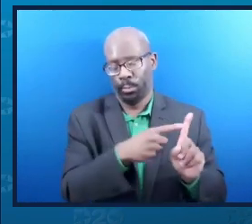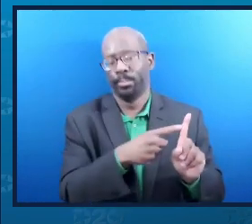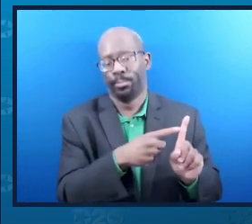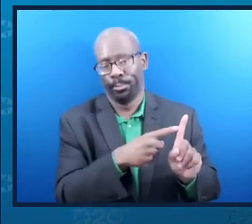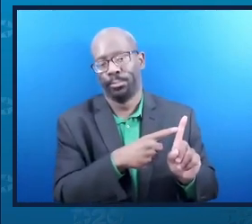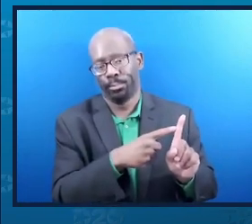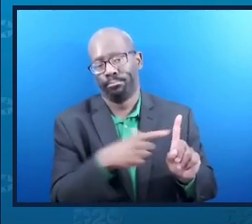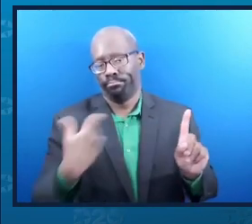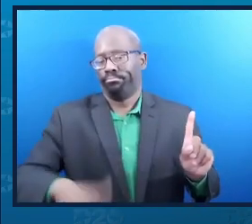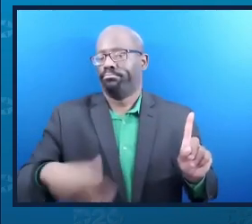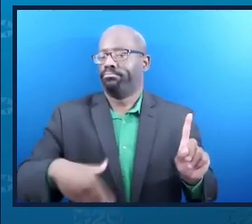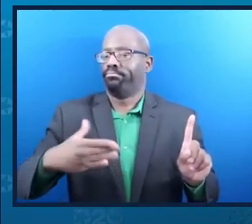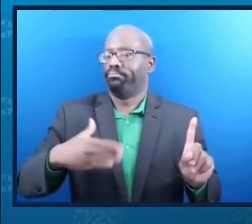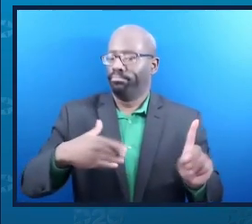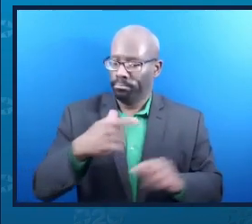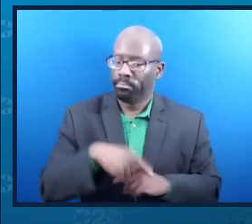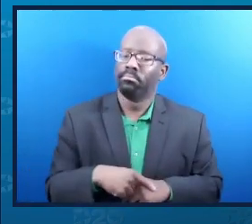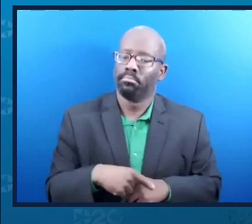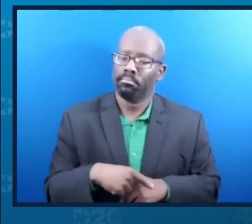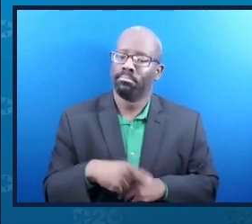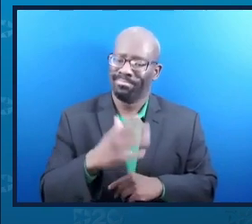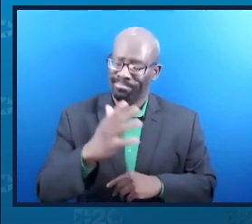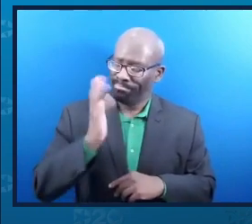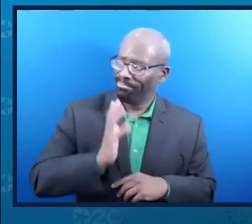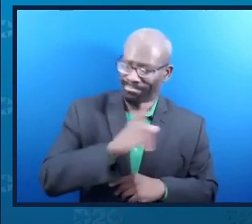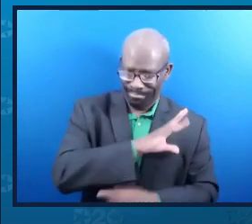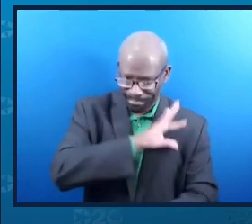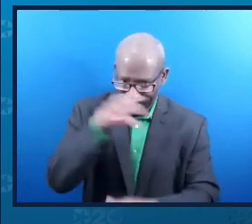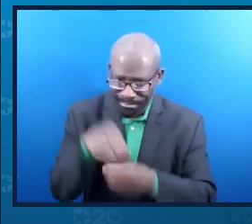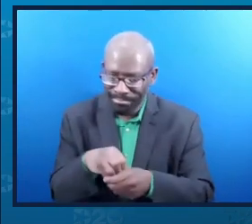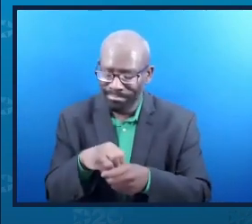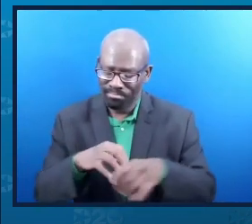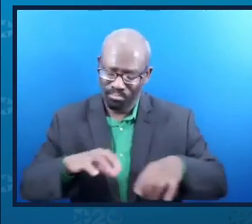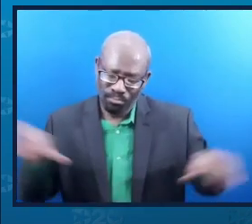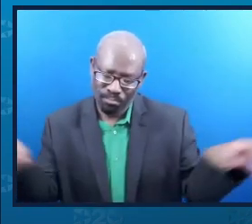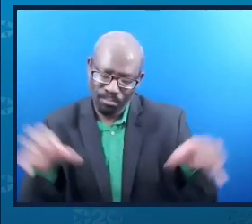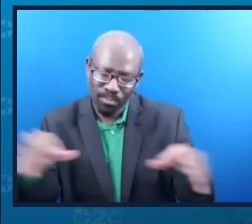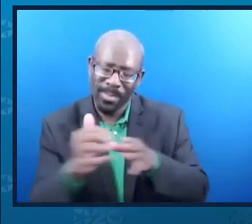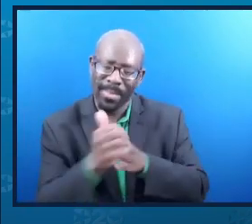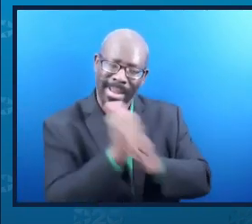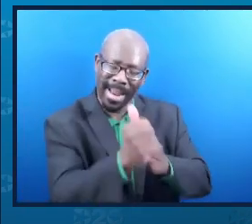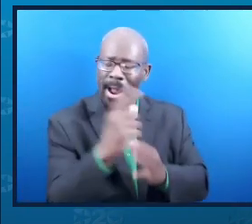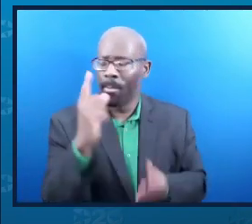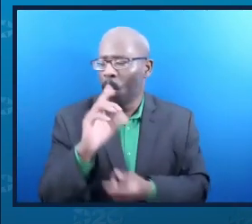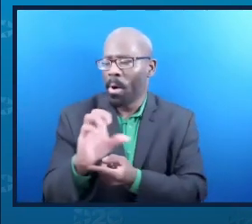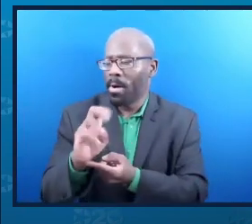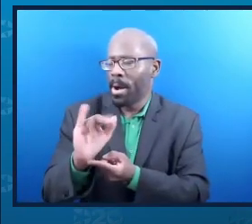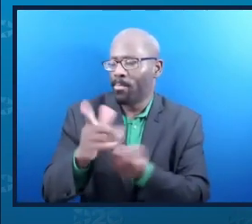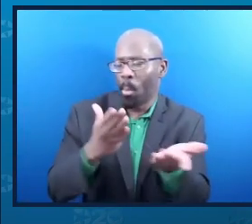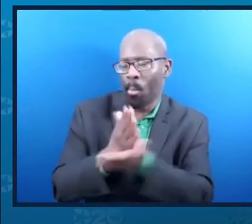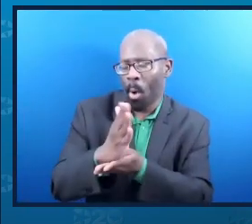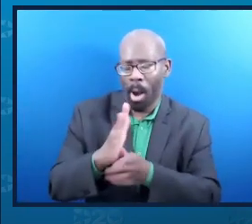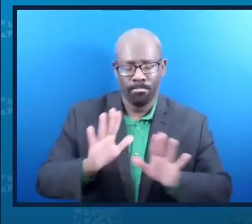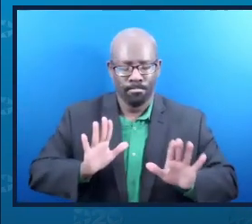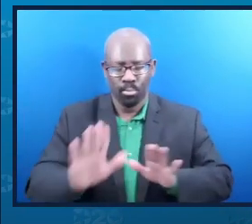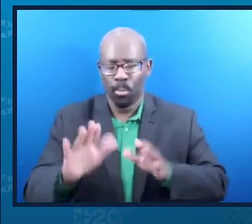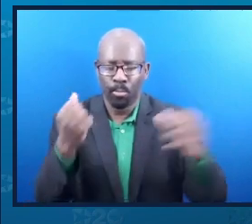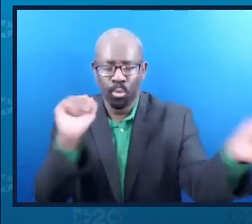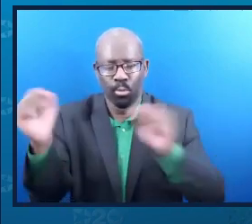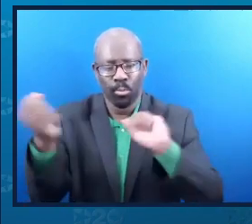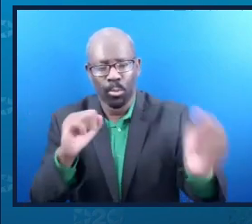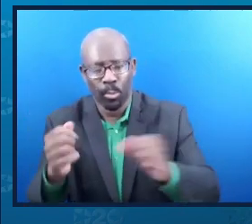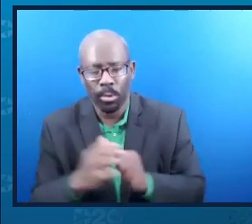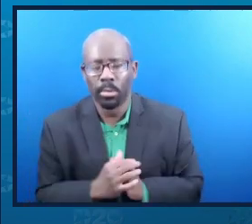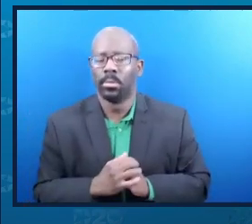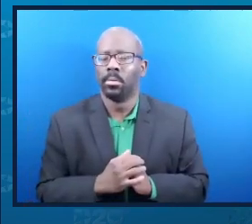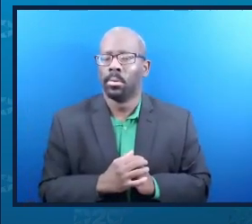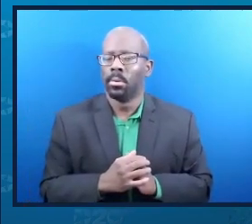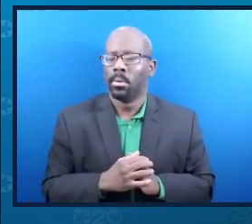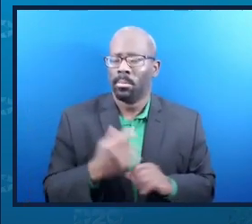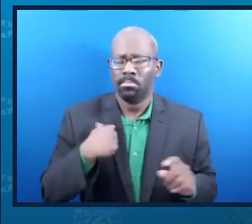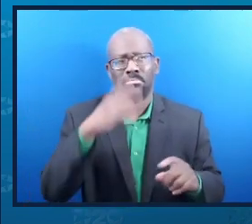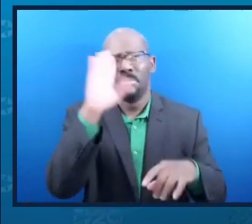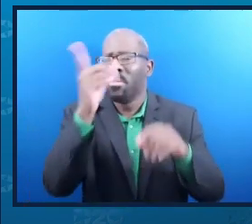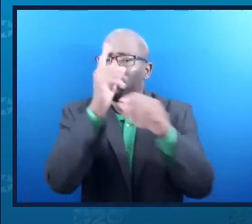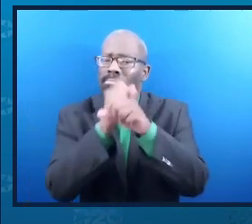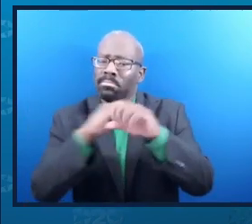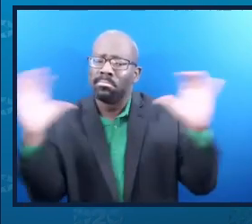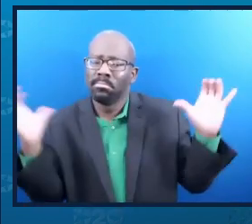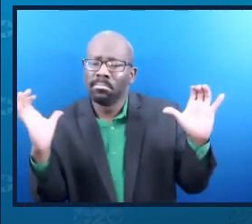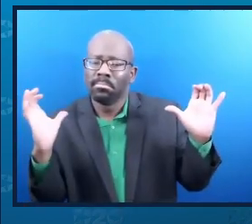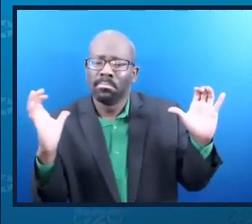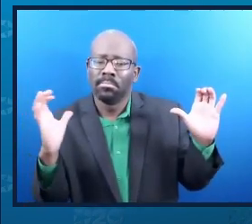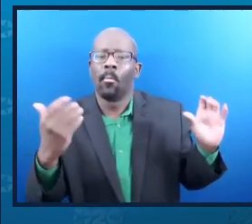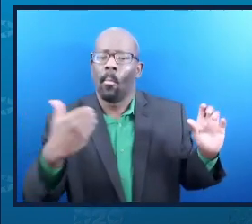OF THE EARLY CIVIL RIGHTS